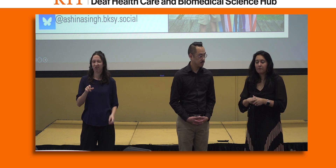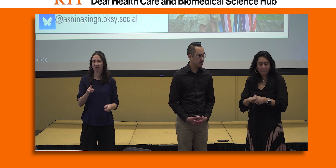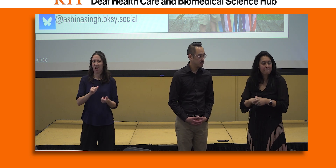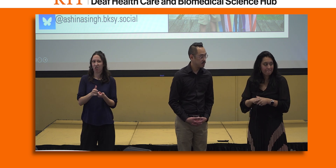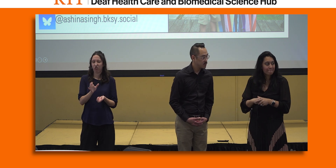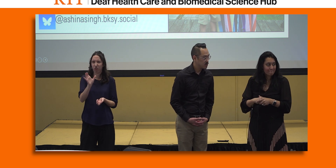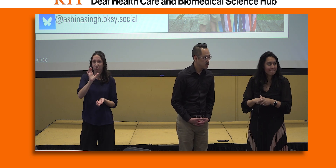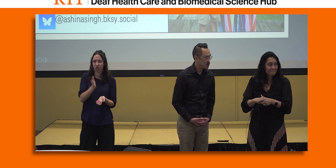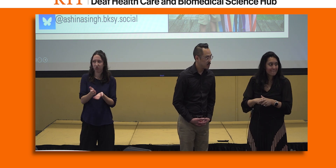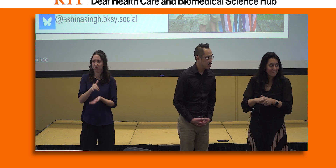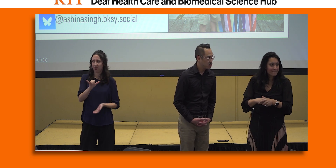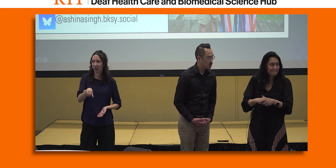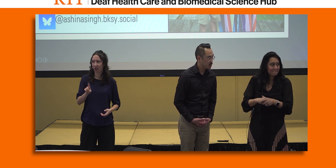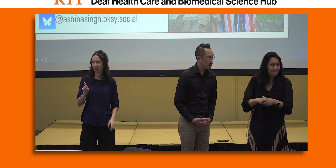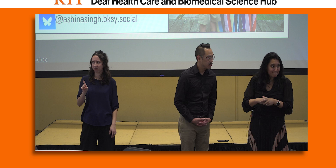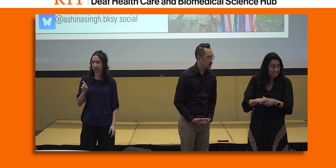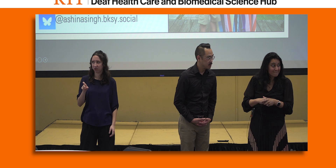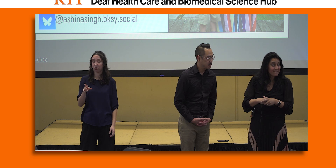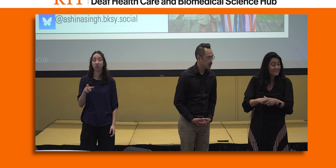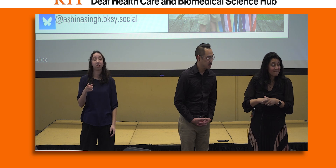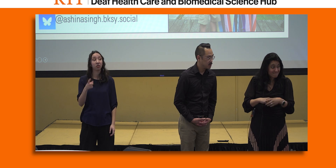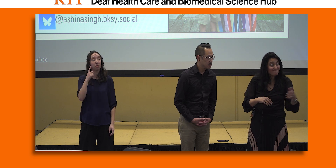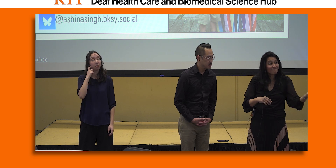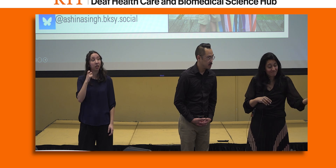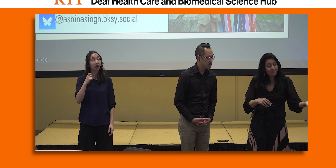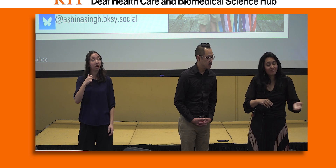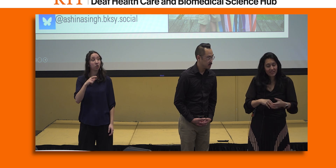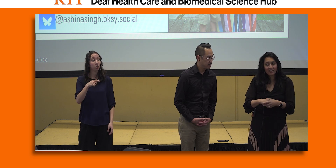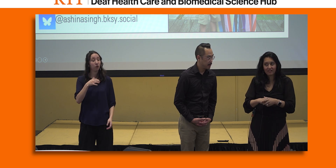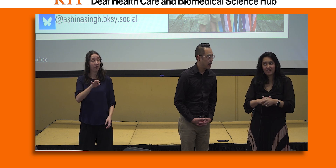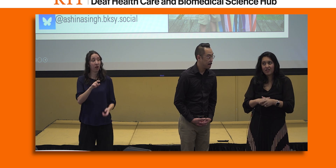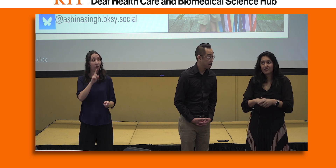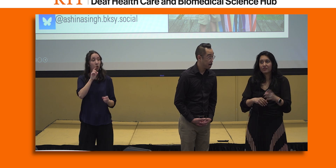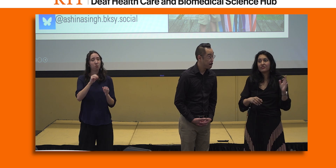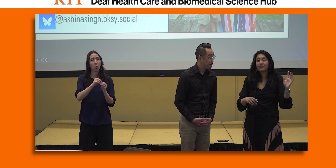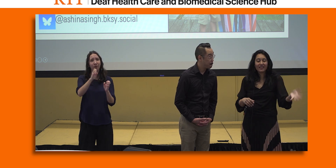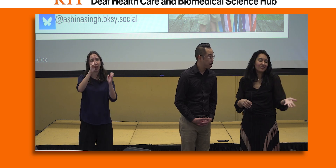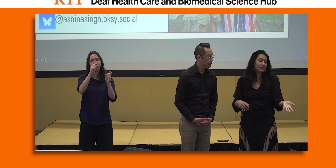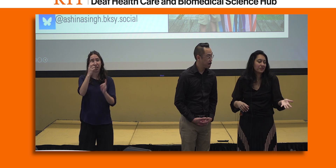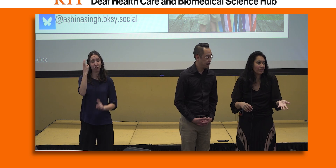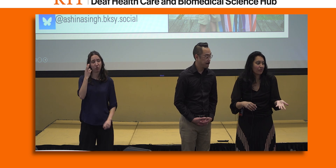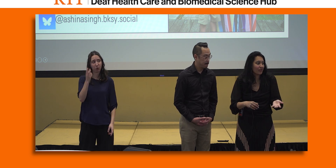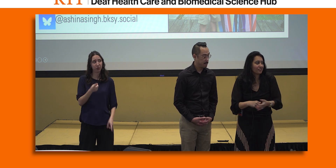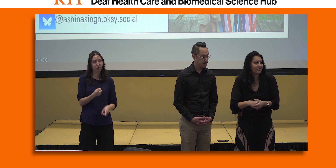Because you found sponsorships for education, correct? Yeah, so, that's a really great question.